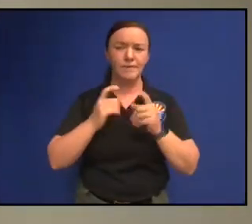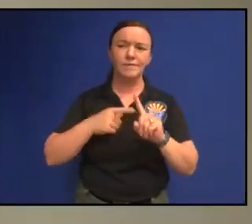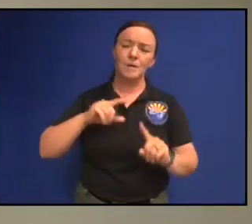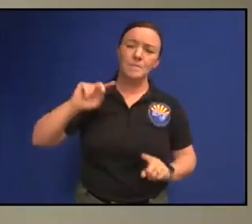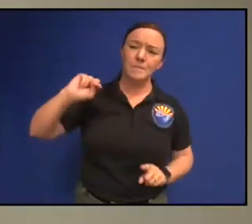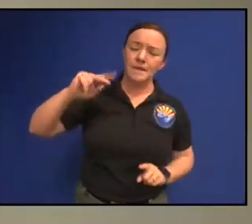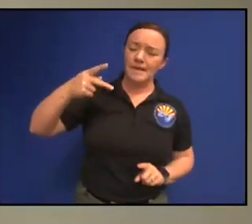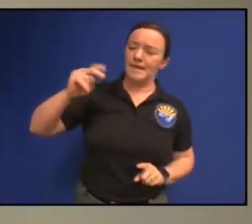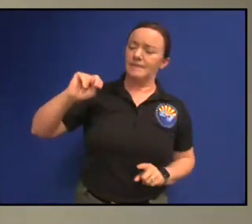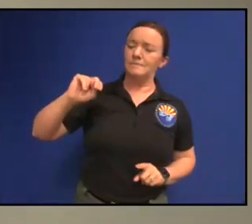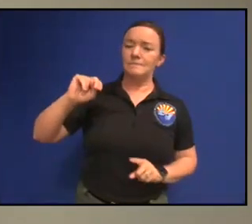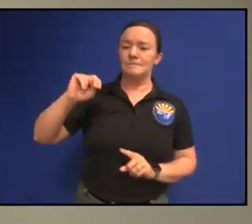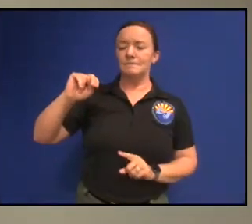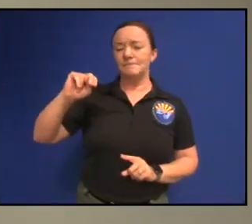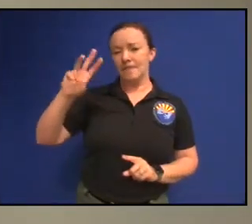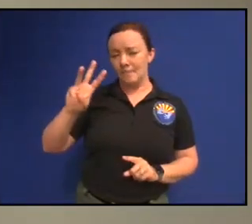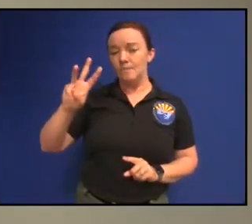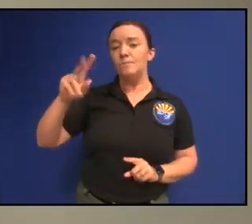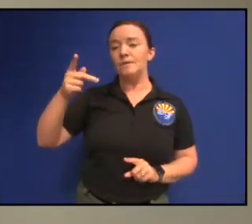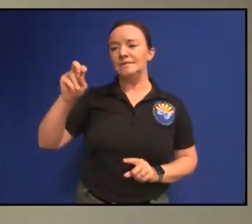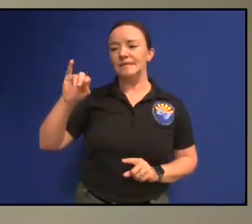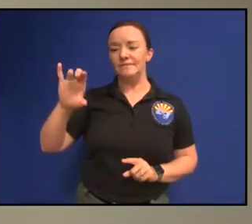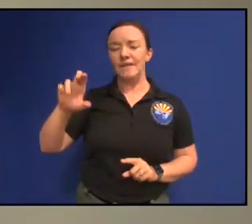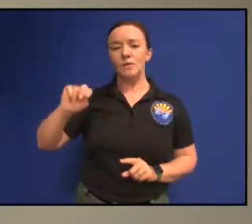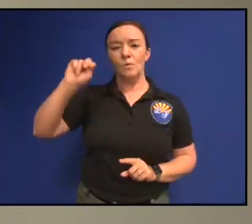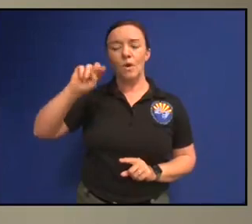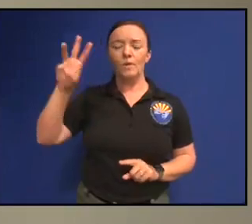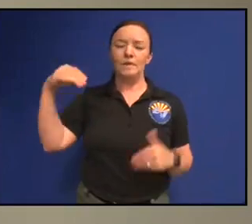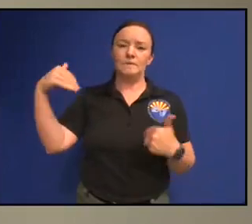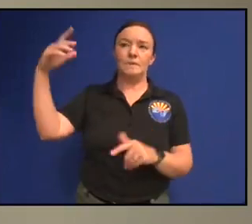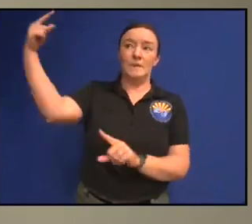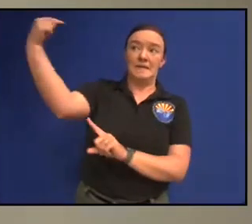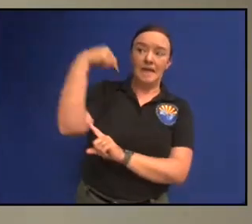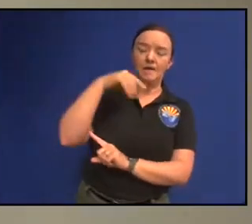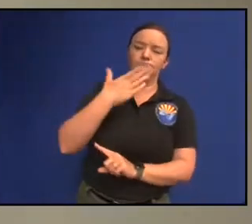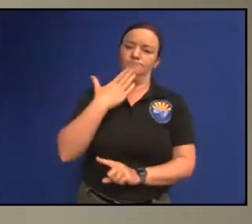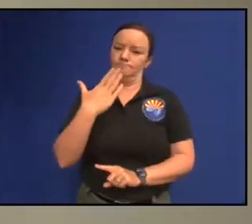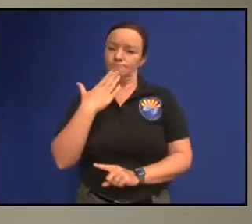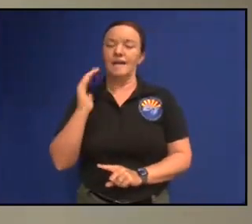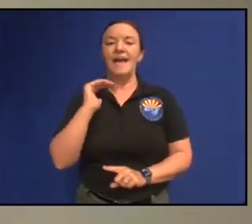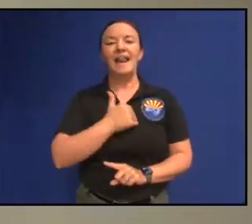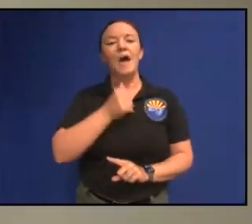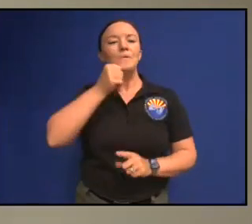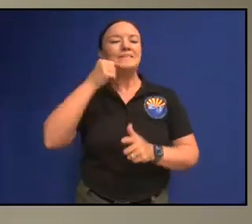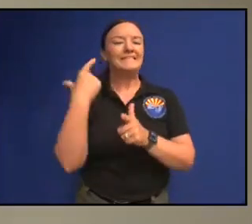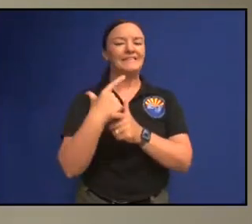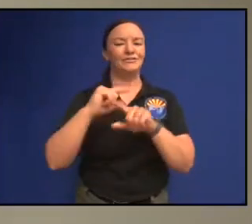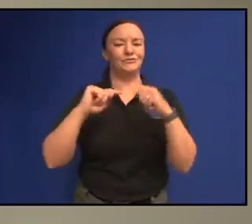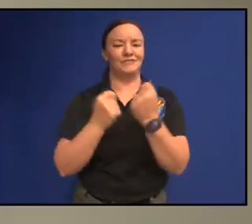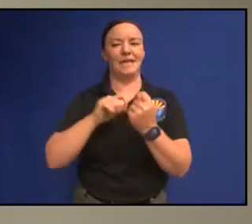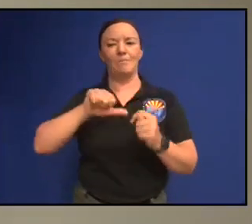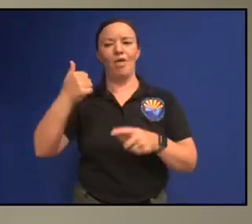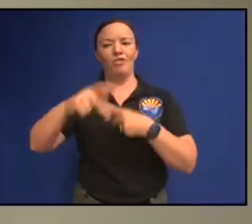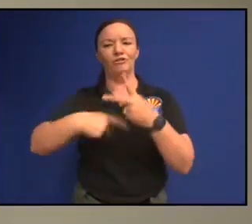AND WE ARE ALSO GLAD TO SEE OUR SISTER TEAM, THE OTHER TEAM 1 TEAM OUT OF THE SOUTHWEST, TEAM 1 AND CARL'S